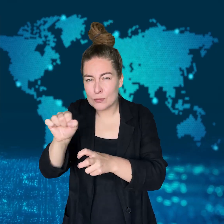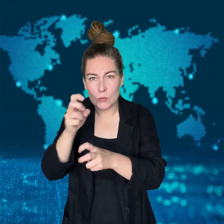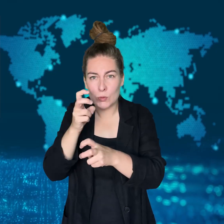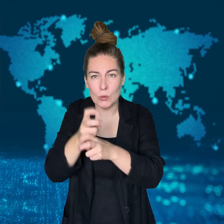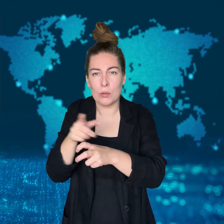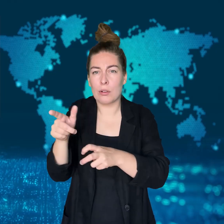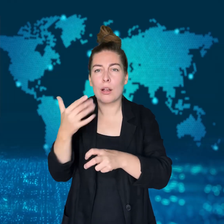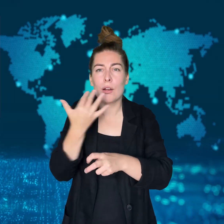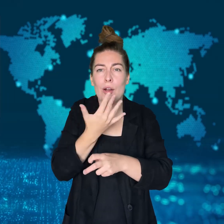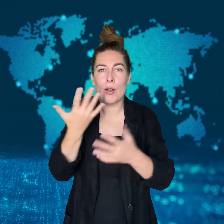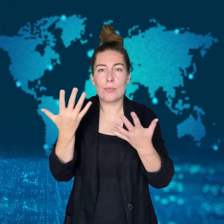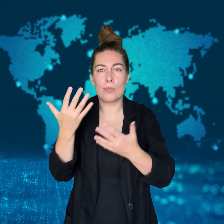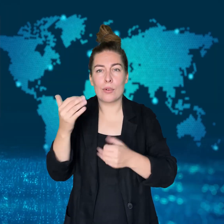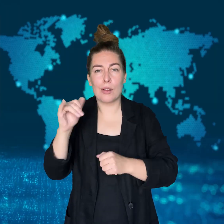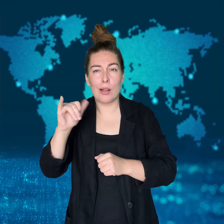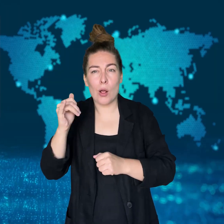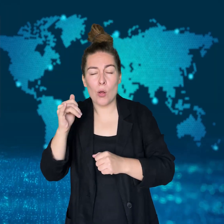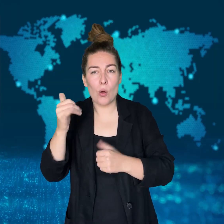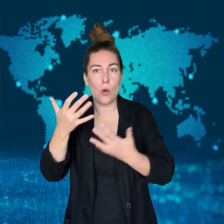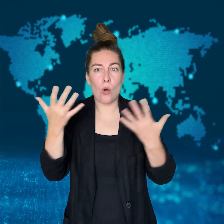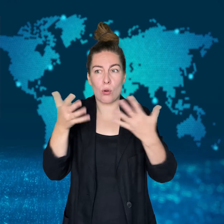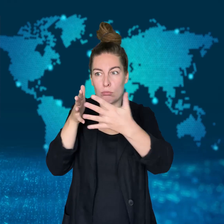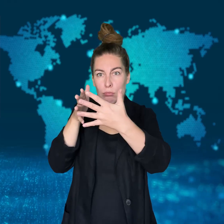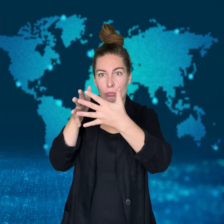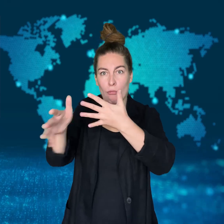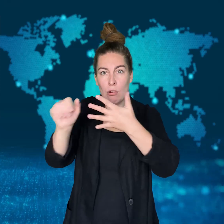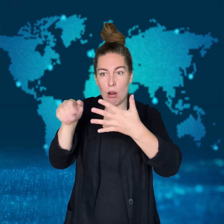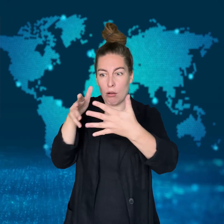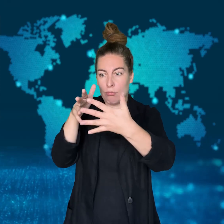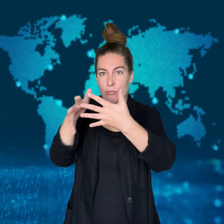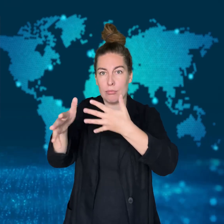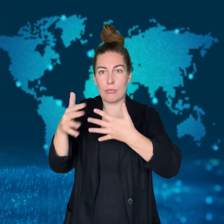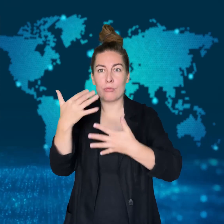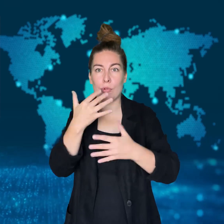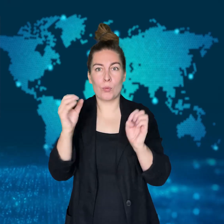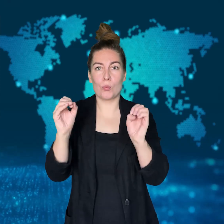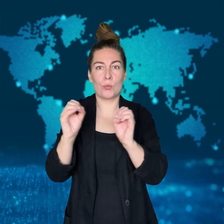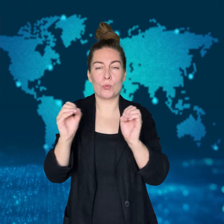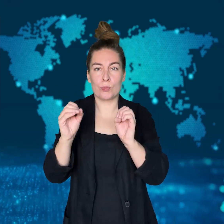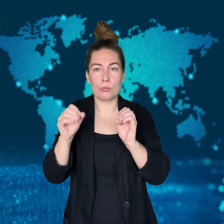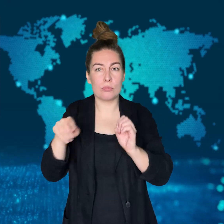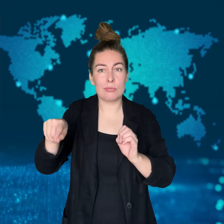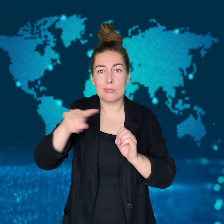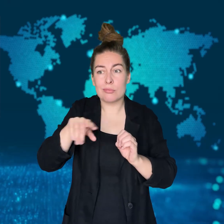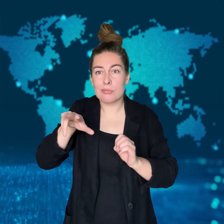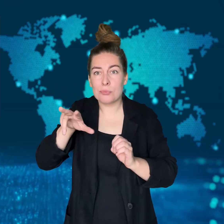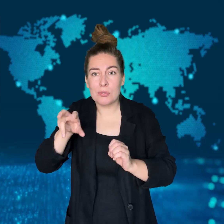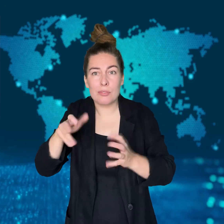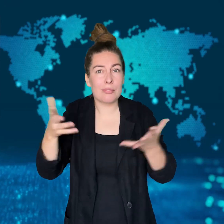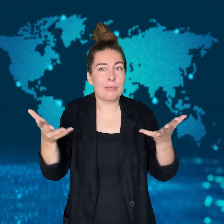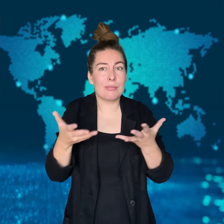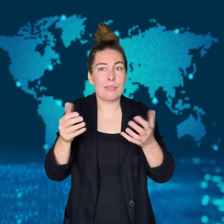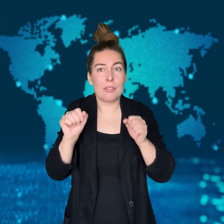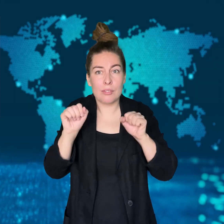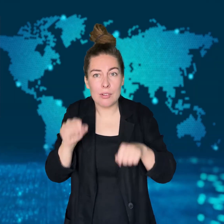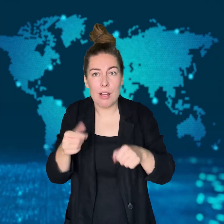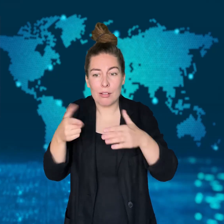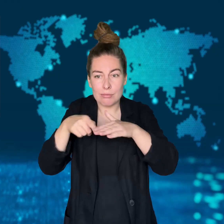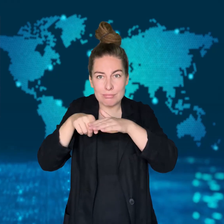They are harder to see when young and are whitish-yellow or translucent.